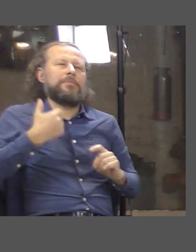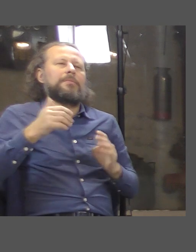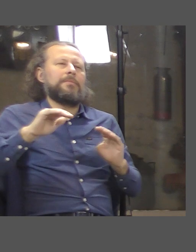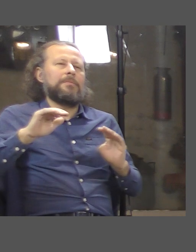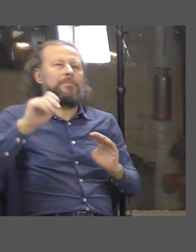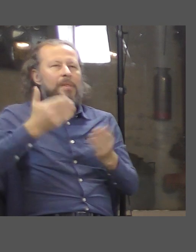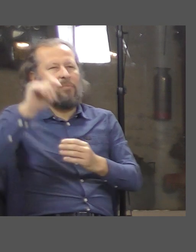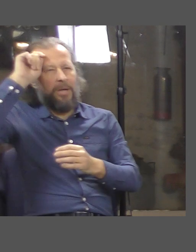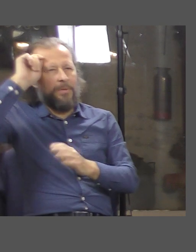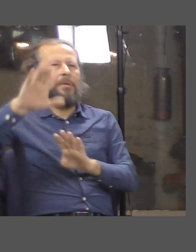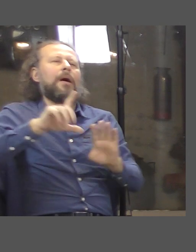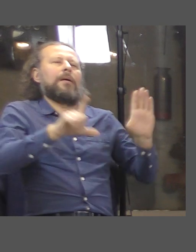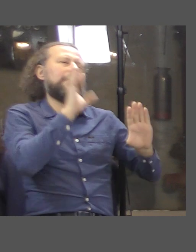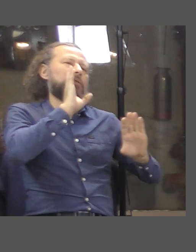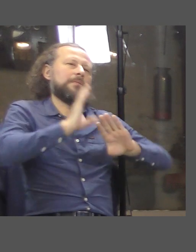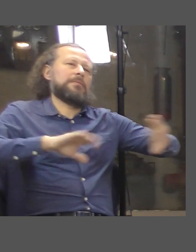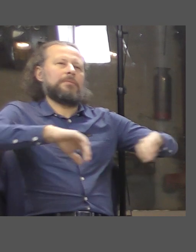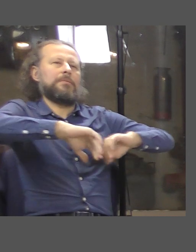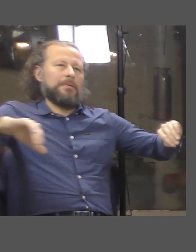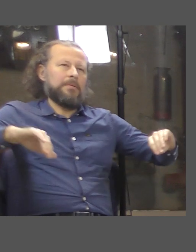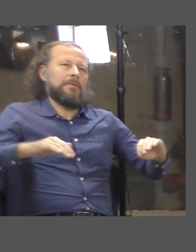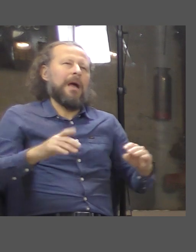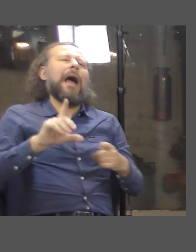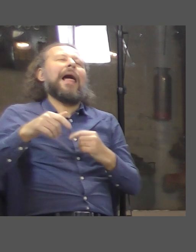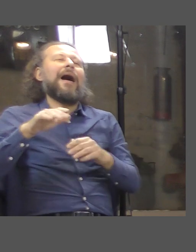But it was a separate contract of commission, 7 hourly was full time,